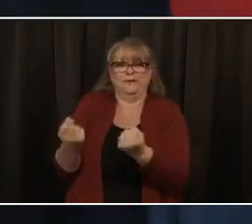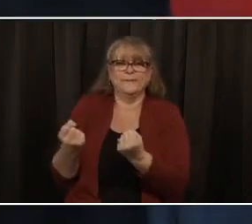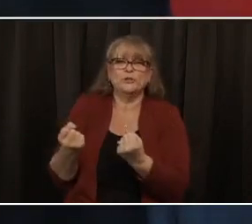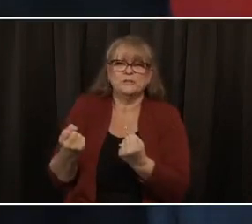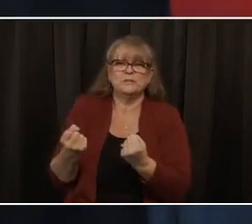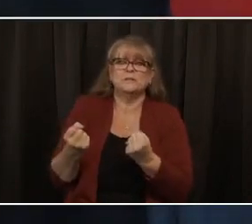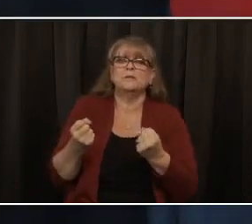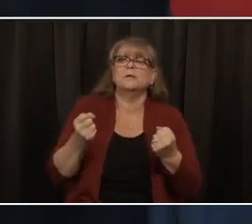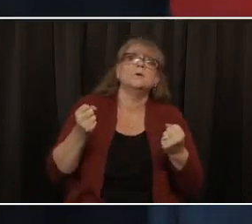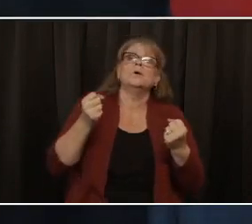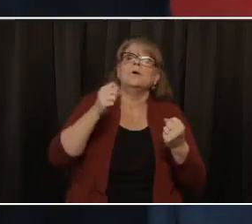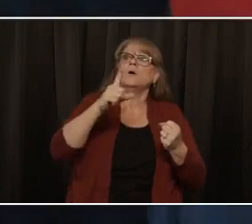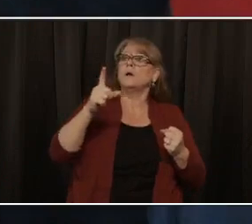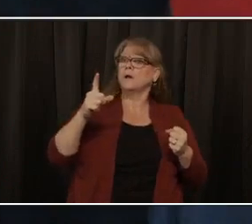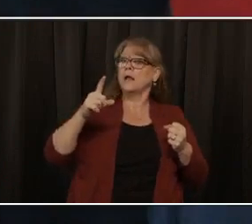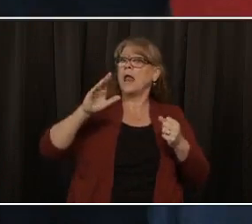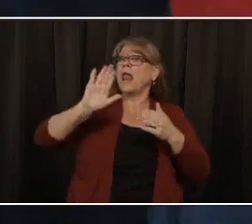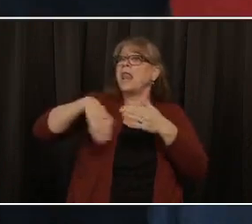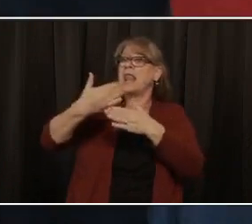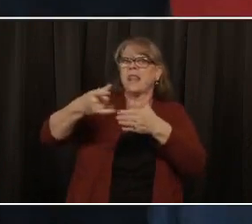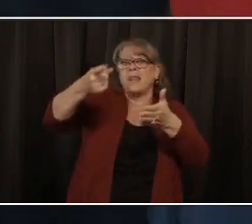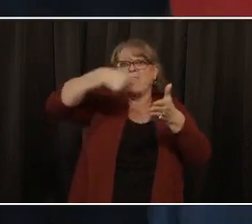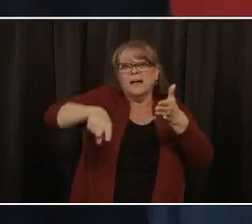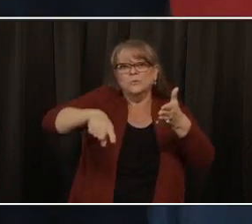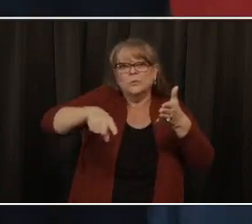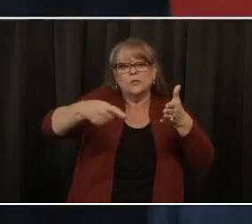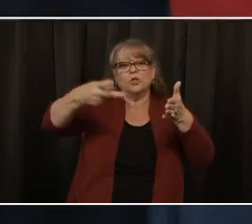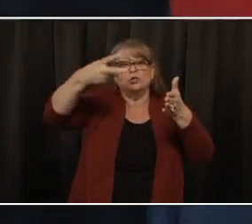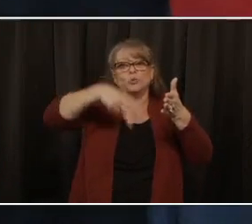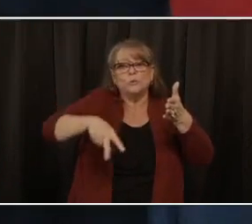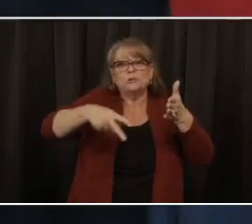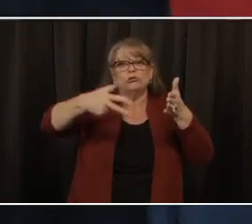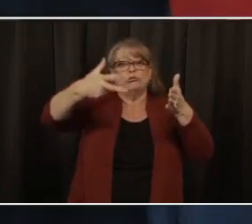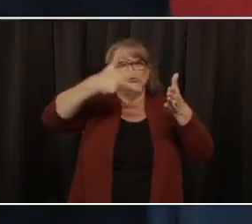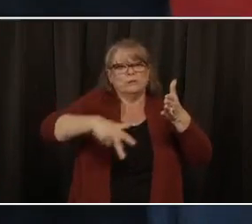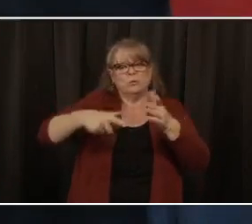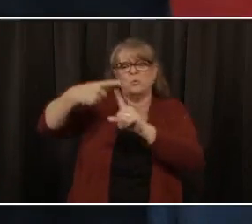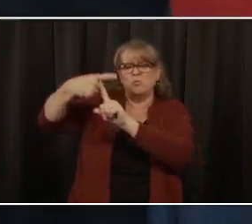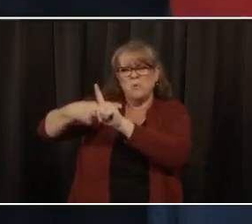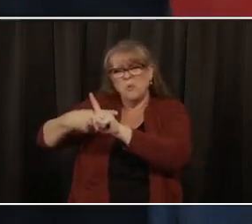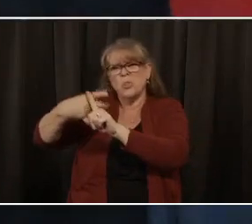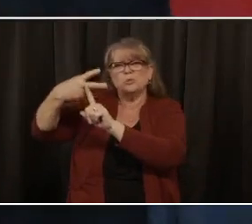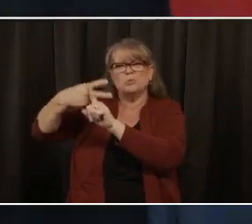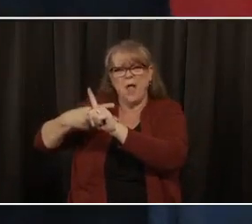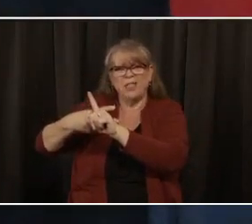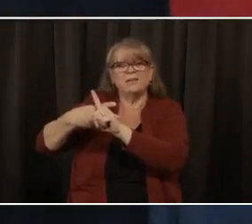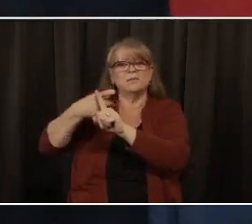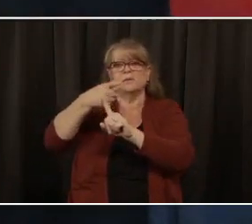if you haven't been vaccinated. Please wear a mask whenever you're around others, and avoid